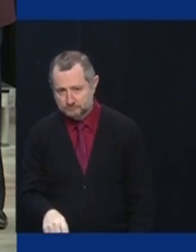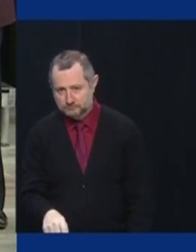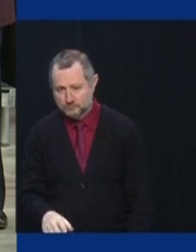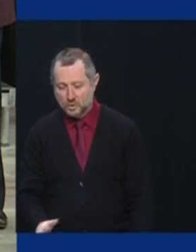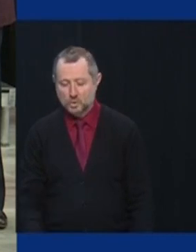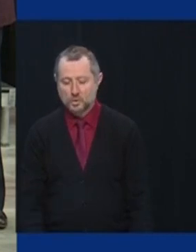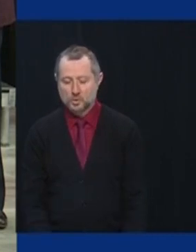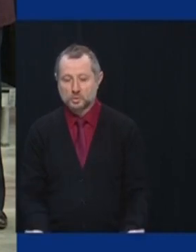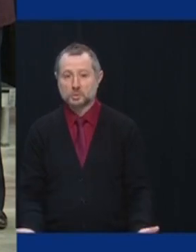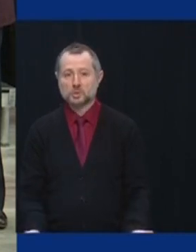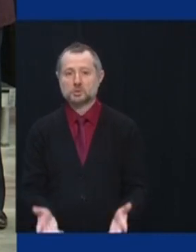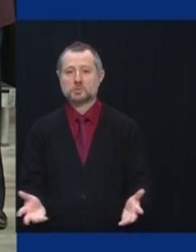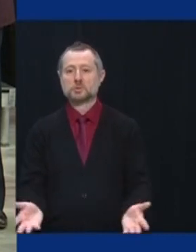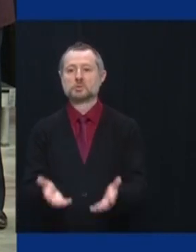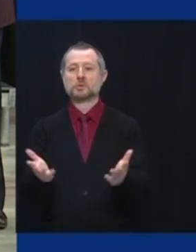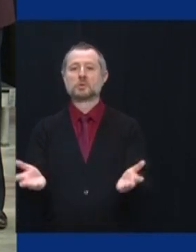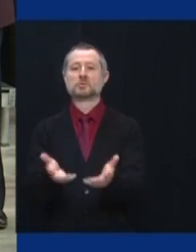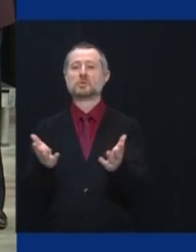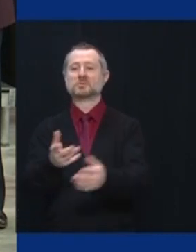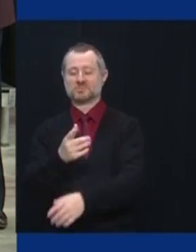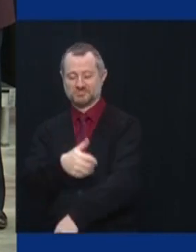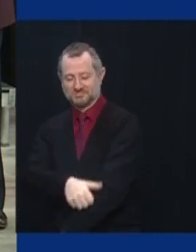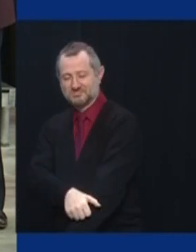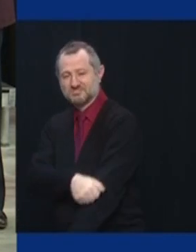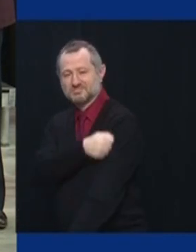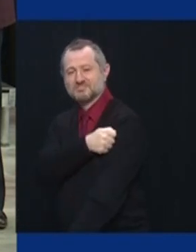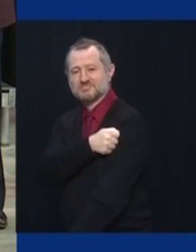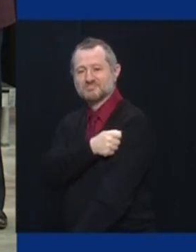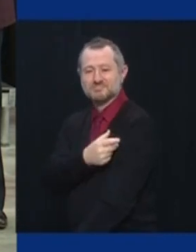THE ONLY WAY TO GET BACK TO THIS